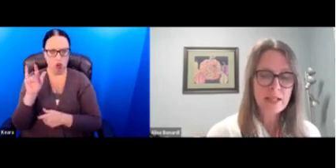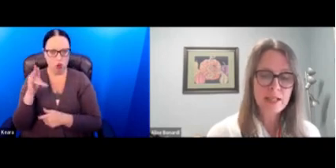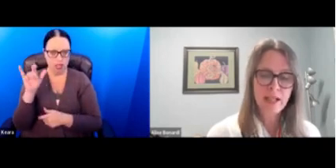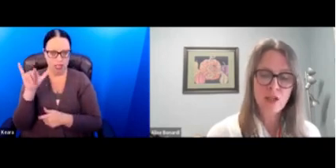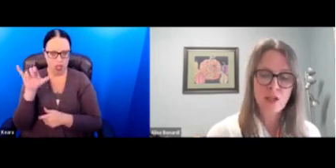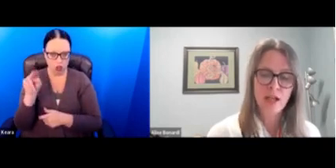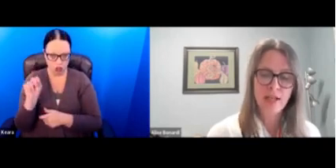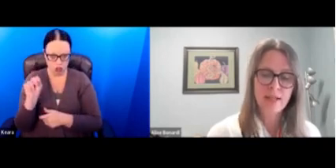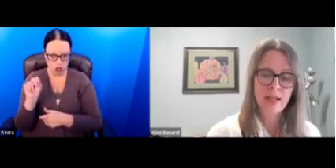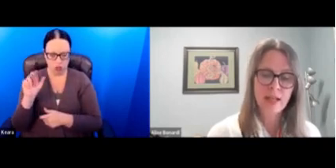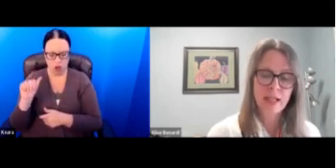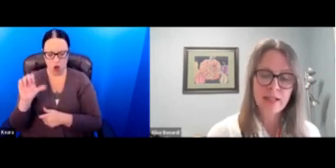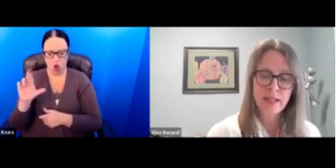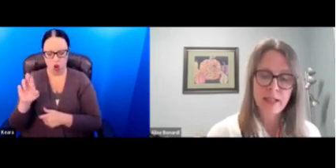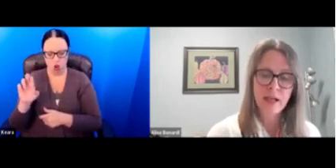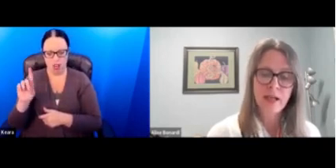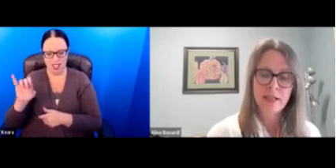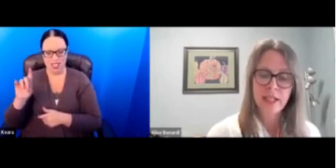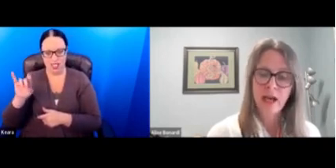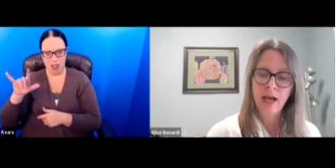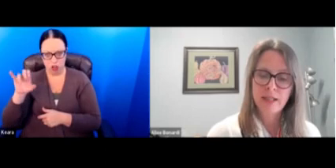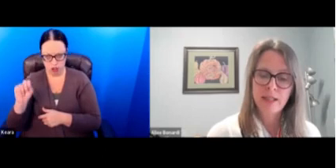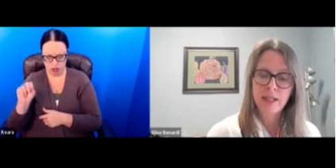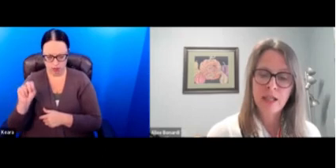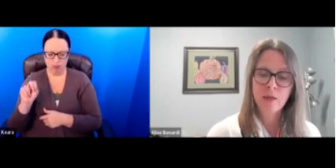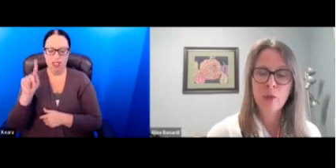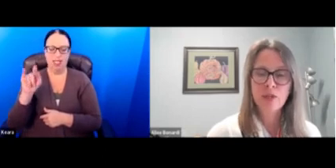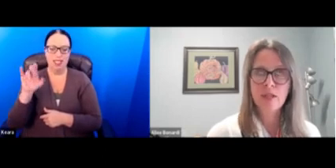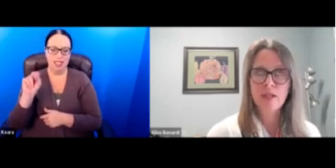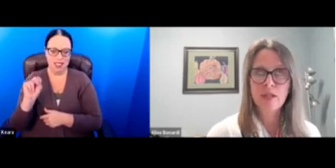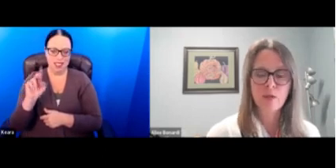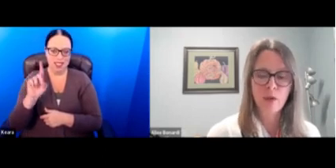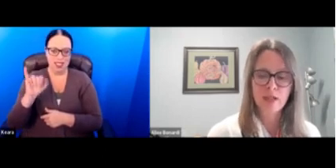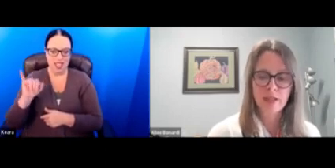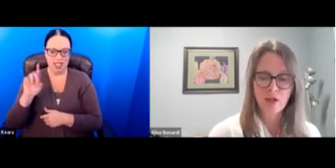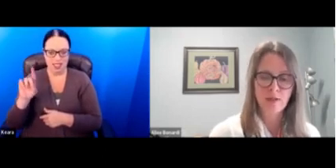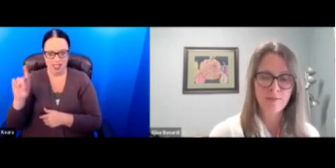designation as a Tennessee di D D Person Centered organization,